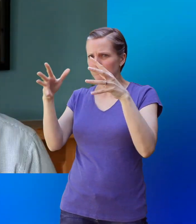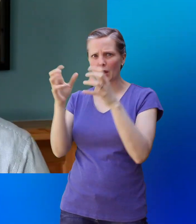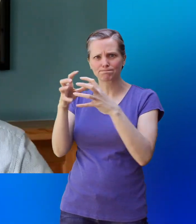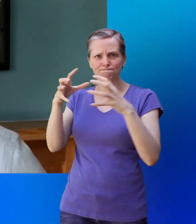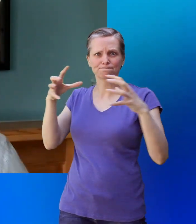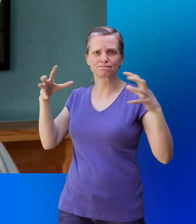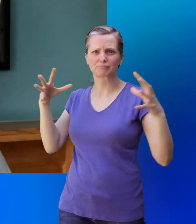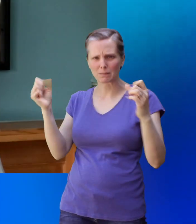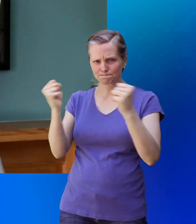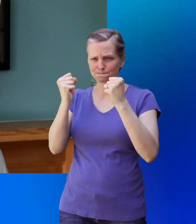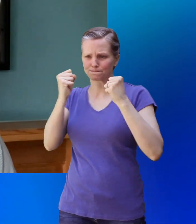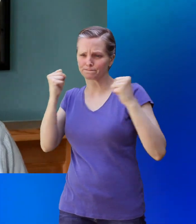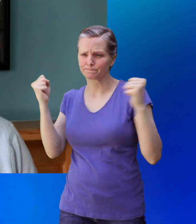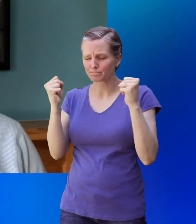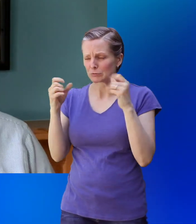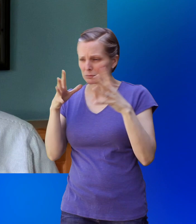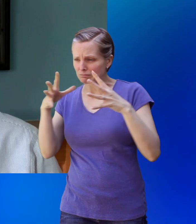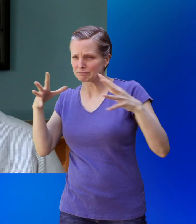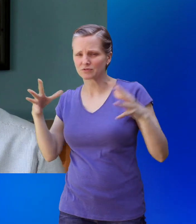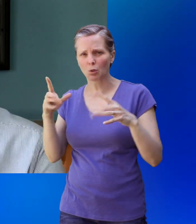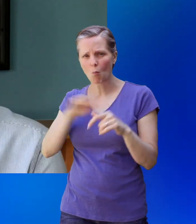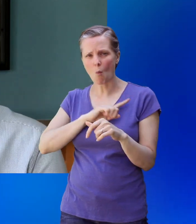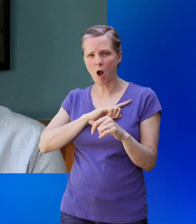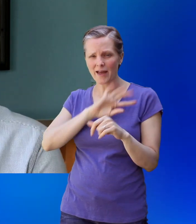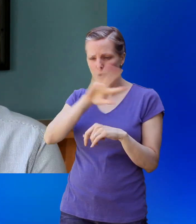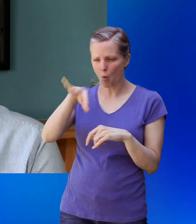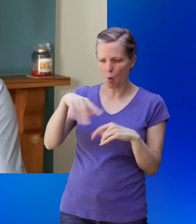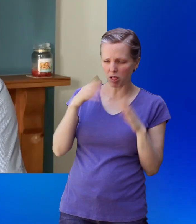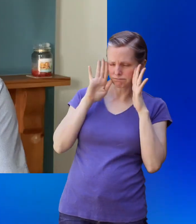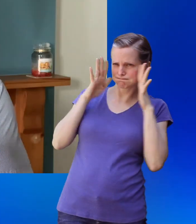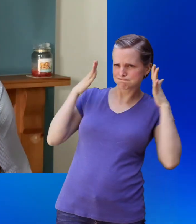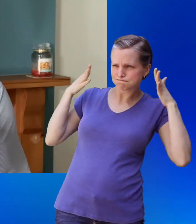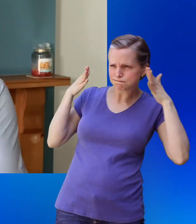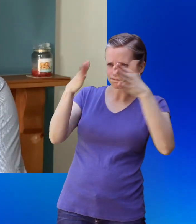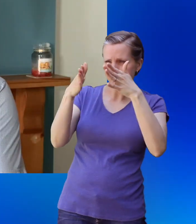stronger and wilder because it had all their attention because that's what they